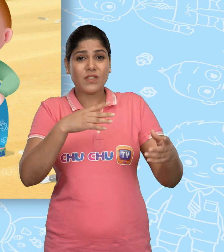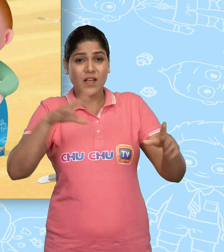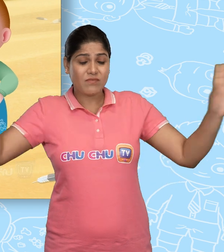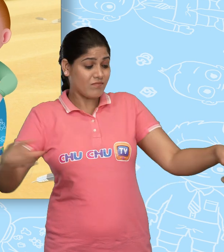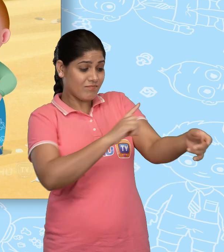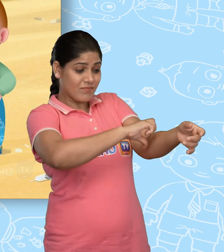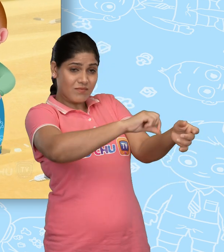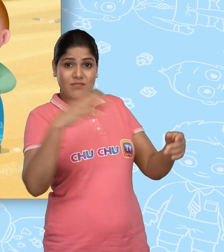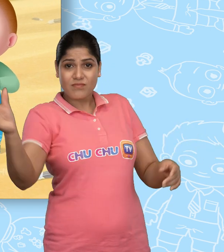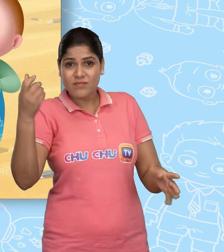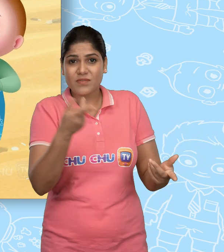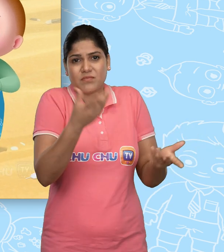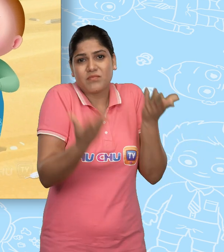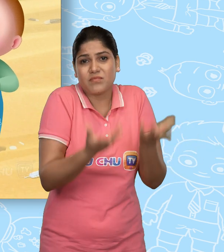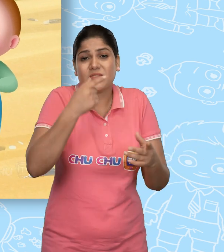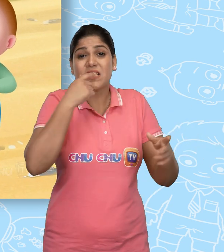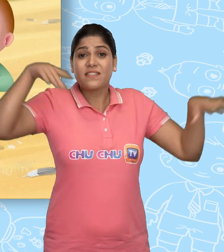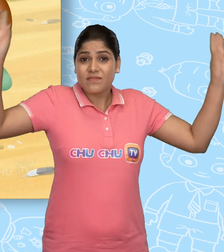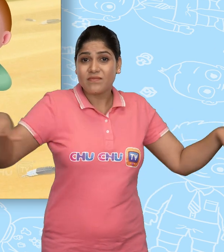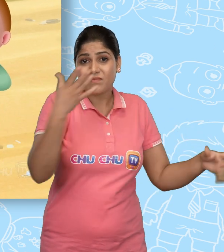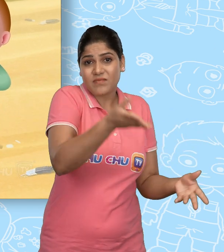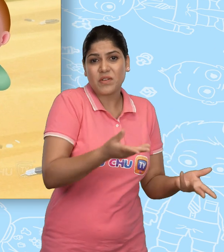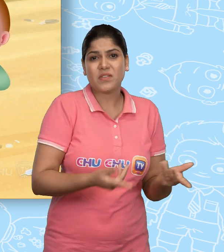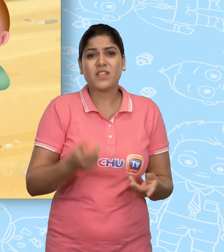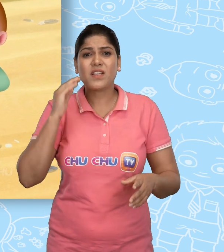The feather you found is from a seagull like this one.